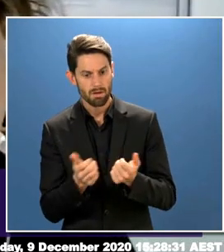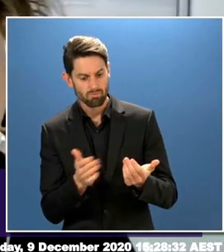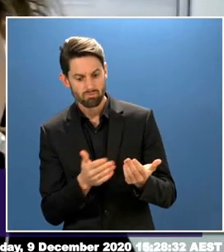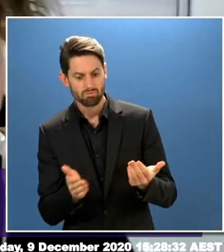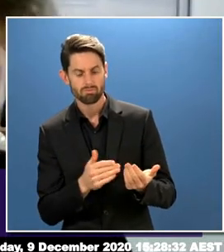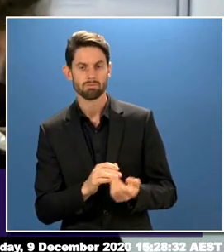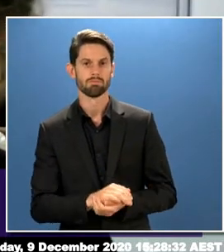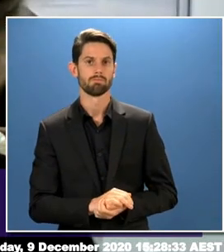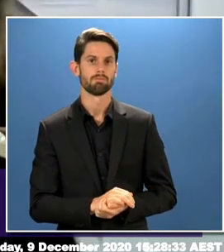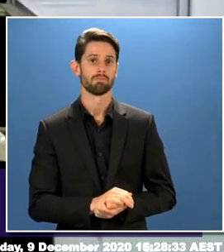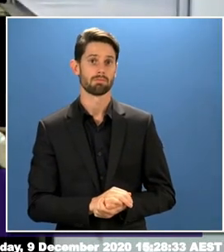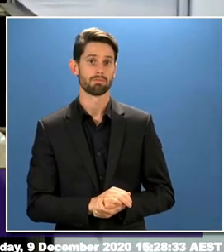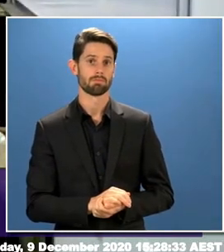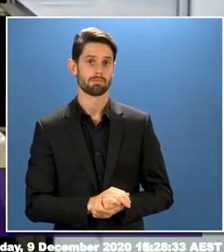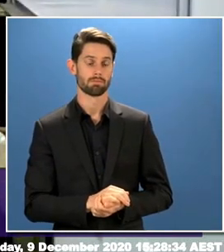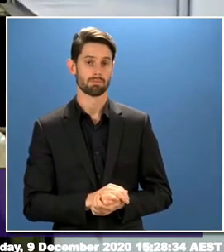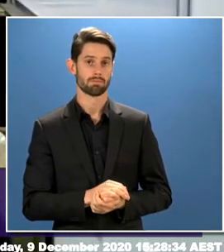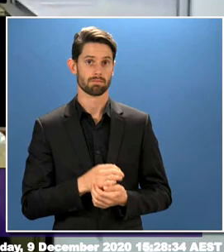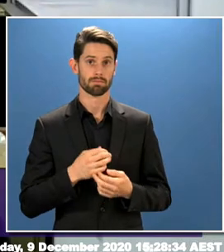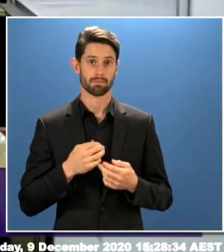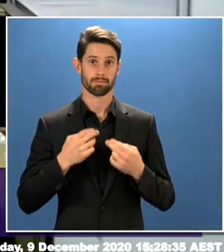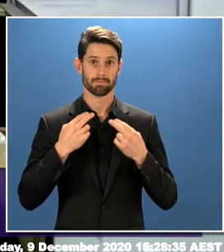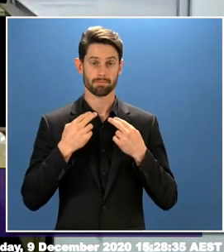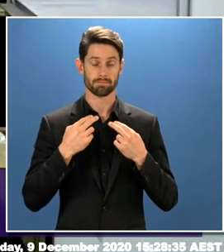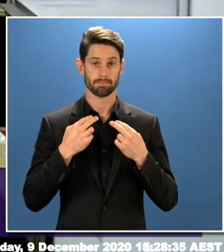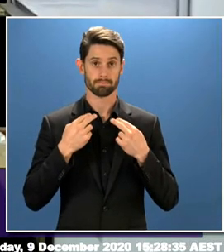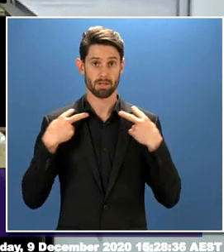If you can't find it, I can look it up for you in a moment. Is that alright?